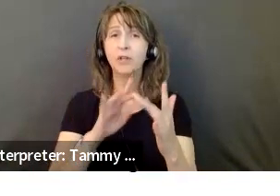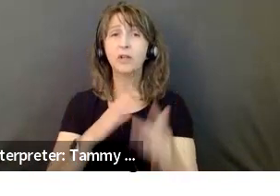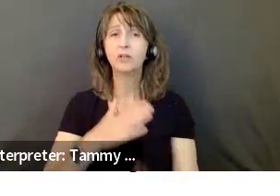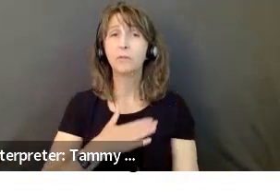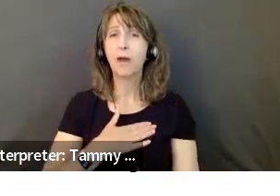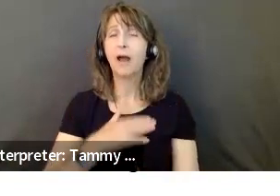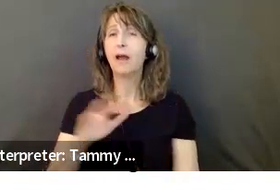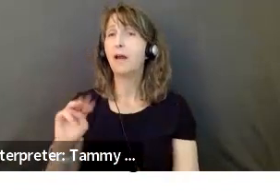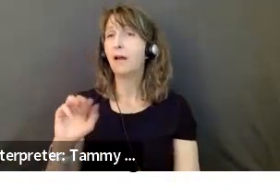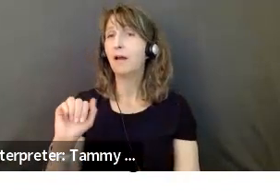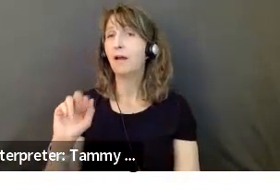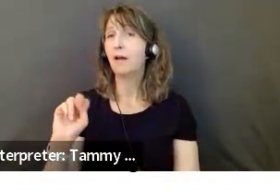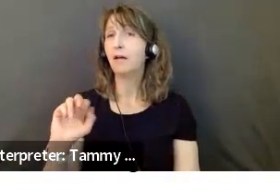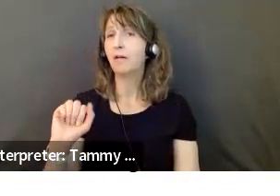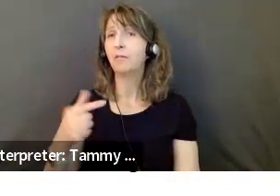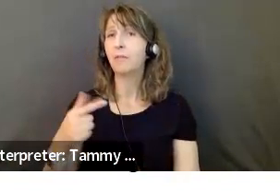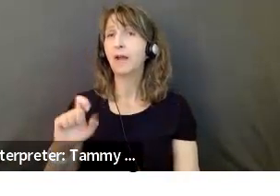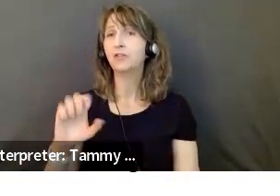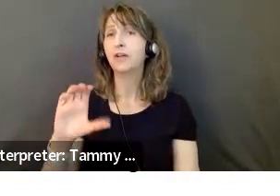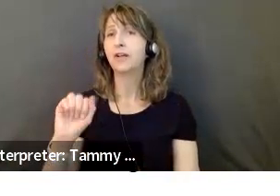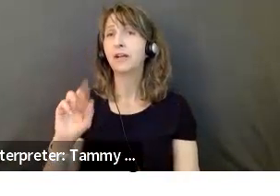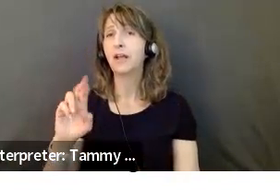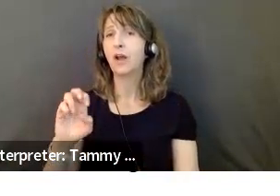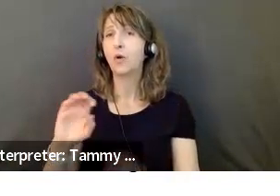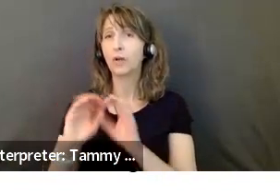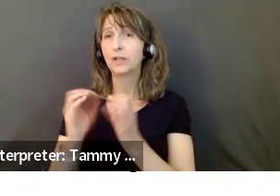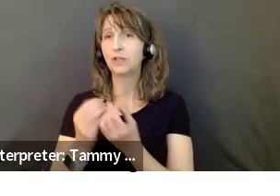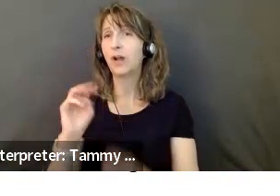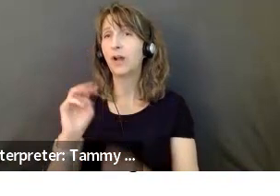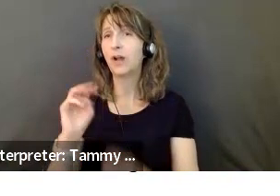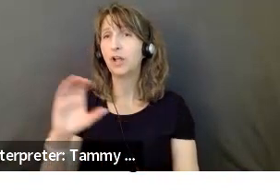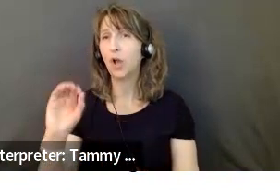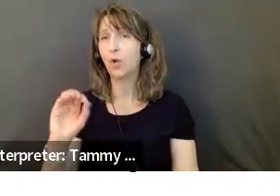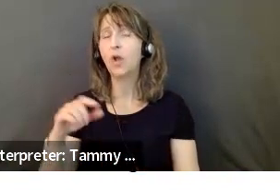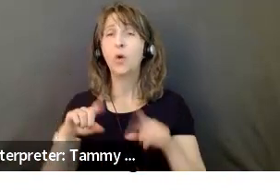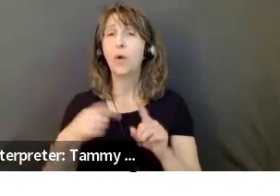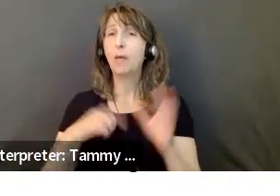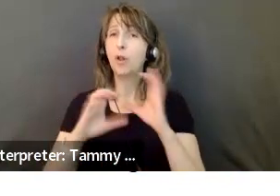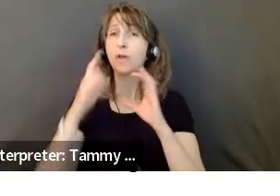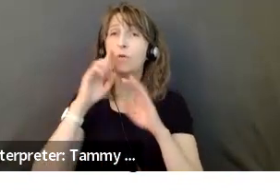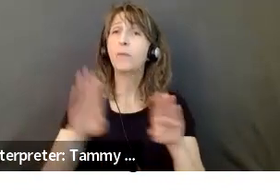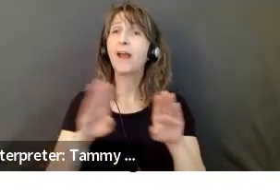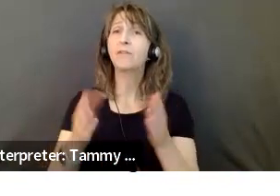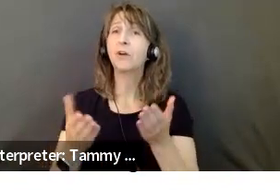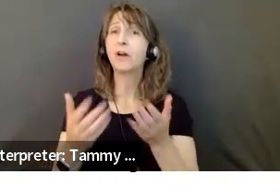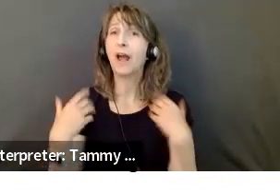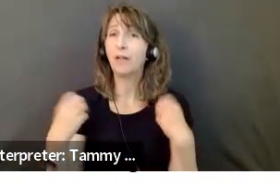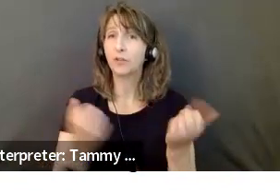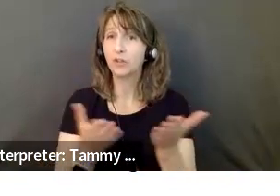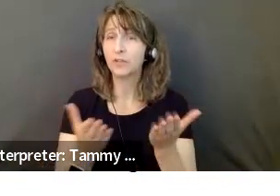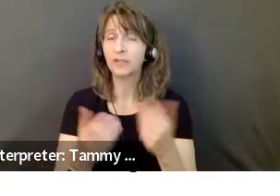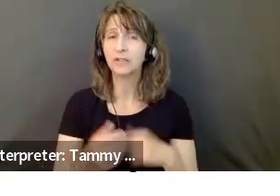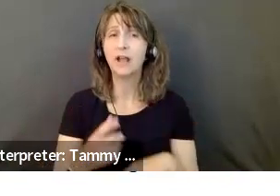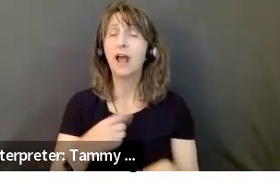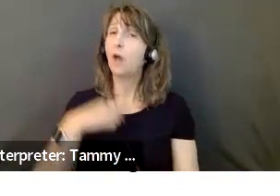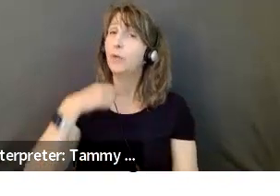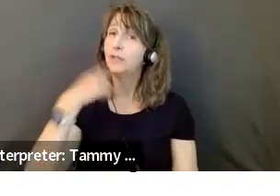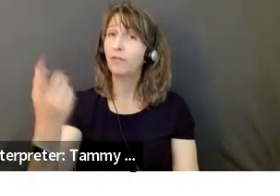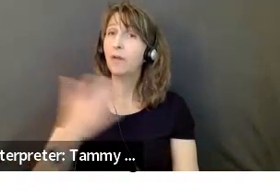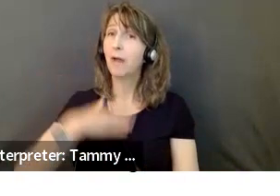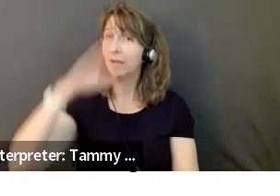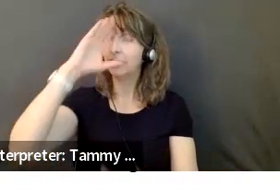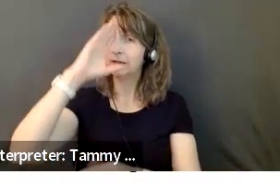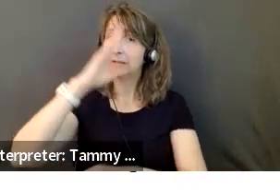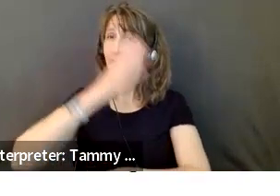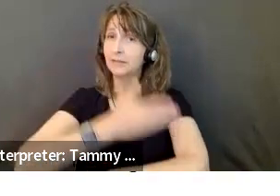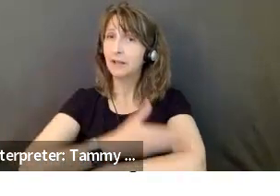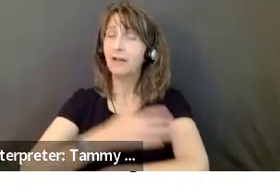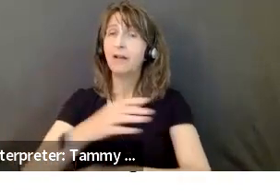When looking for behavior health services. And when I would let them know that my, you know, son also received services through OCDB.